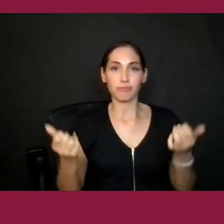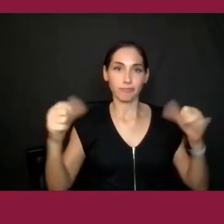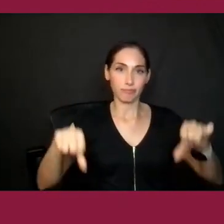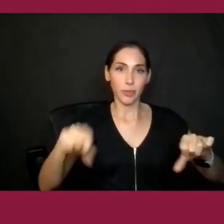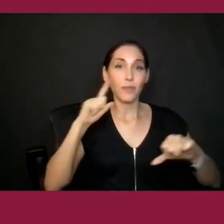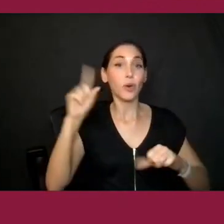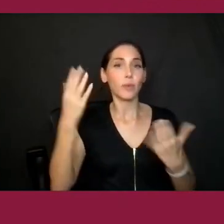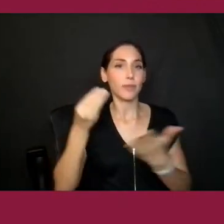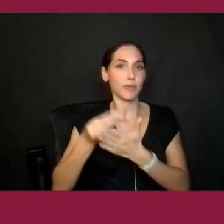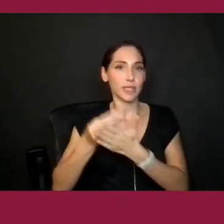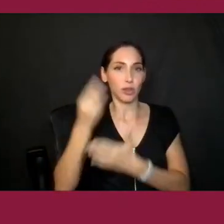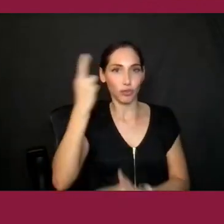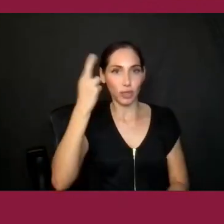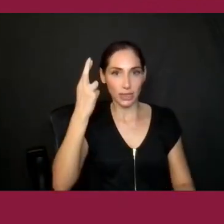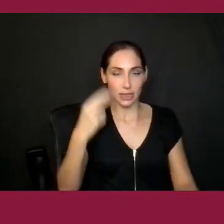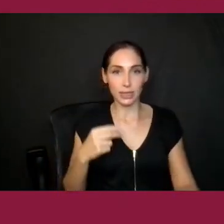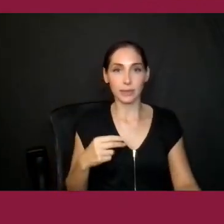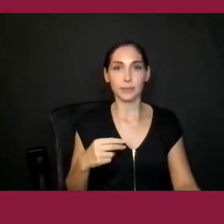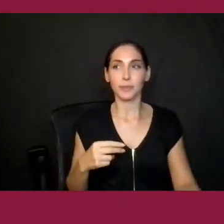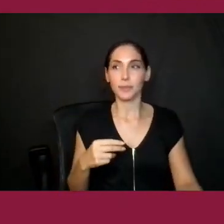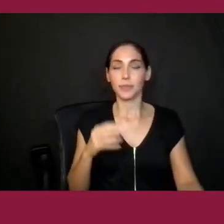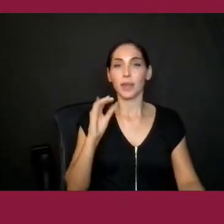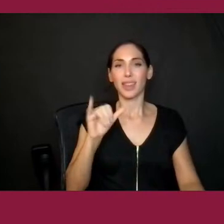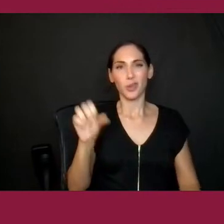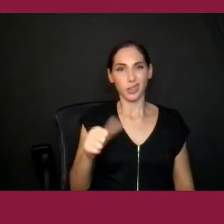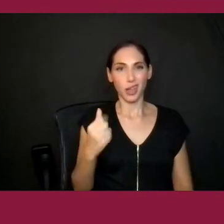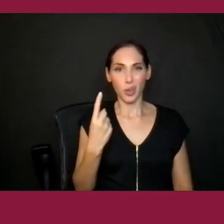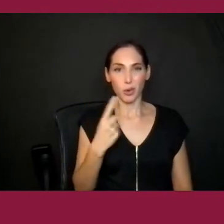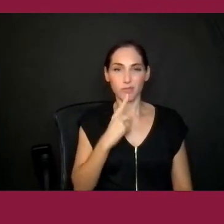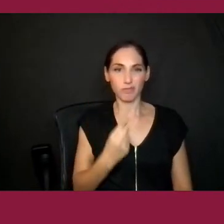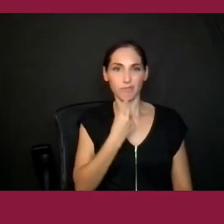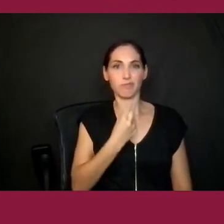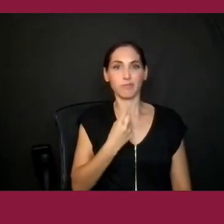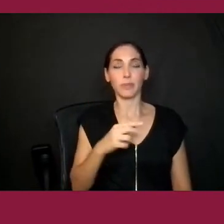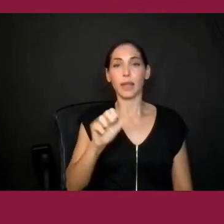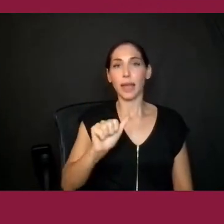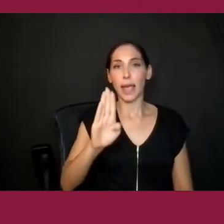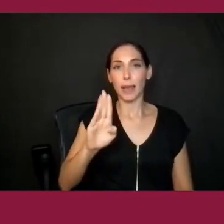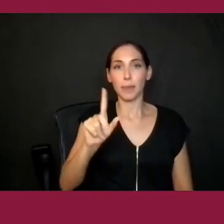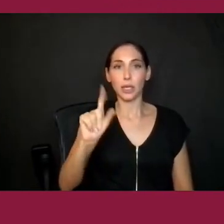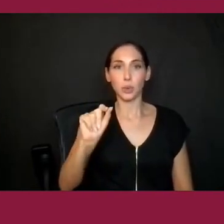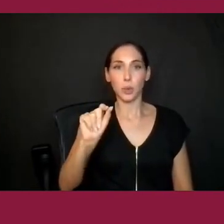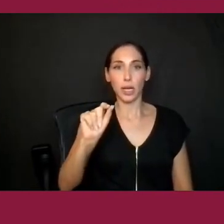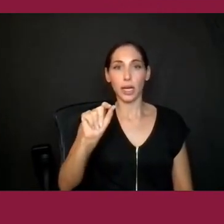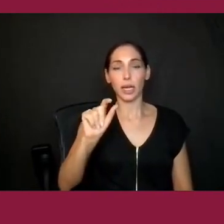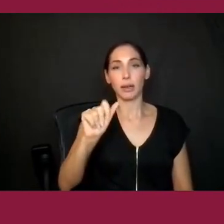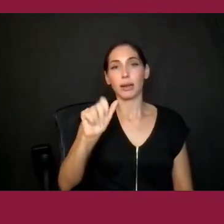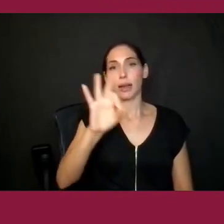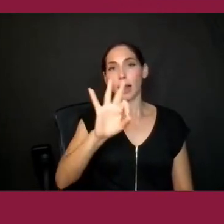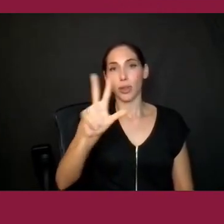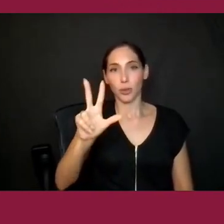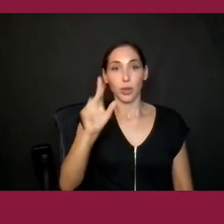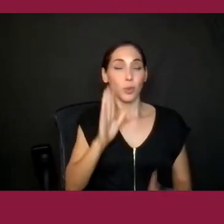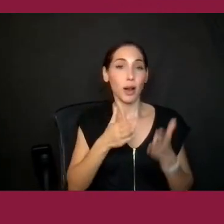This was another disappointing one. AB2093 would have allowed you to use